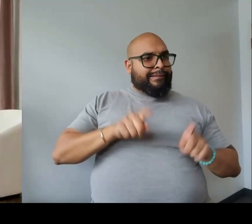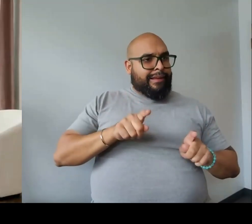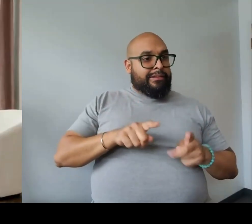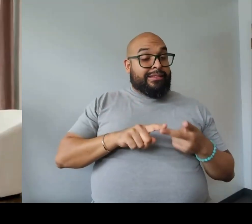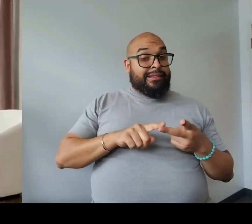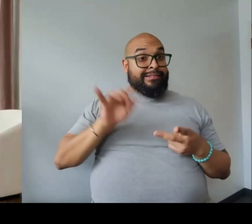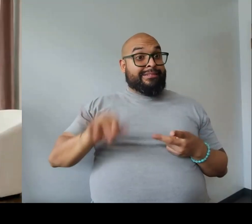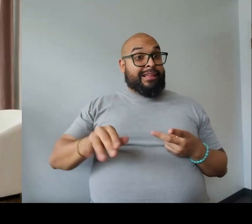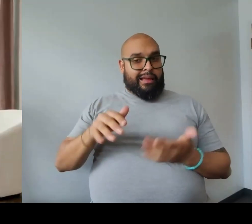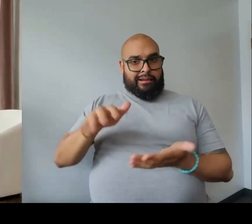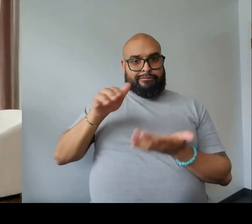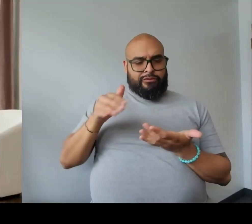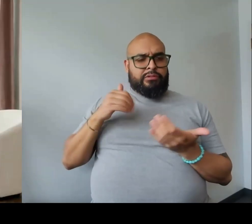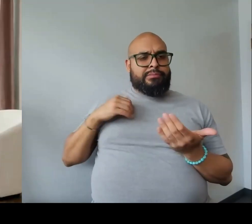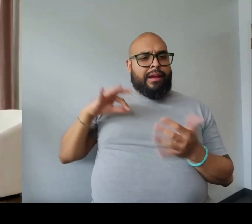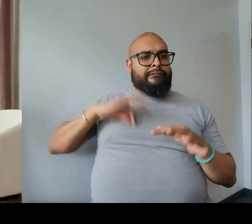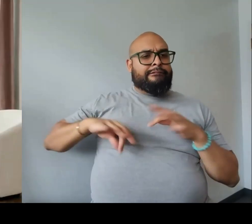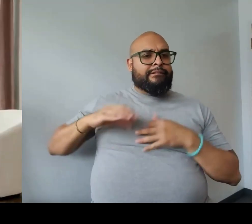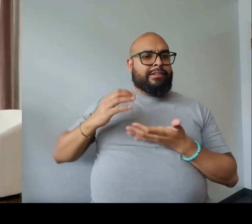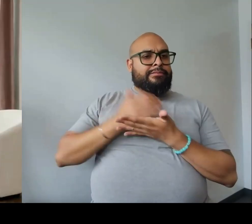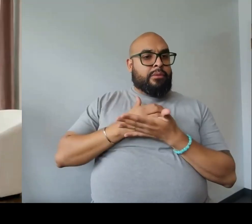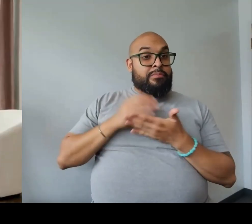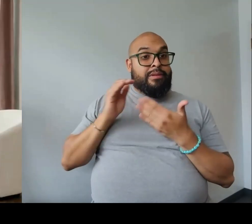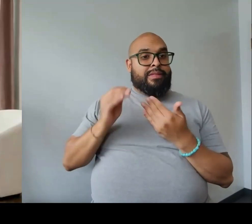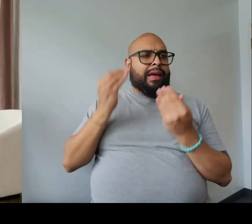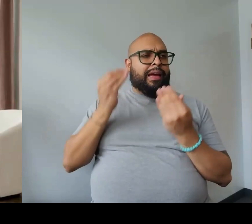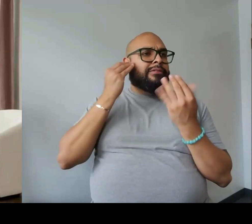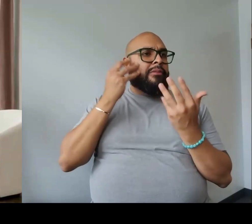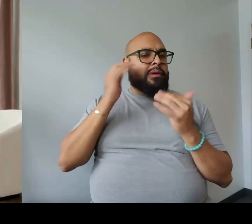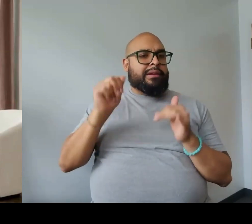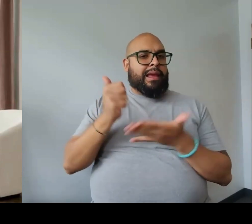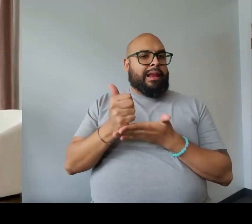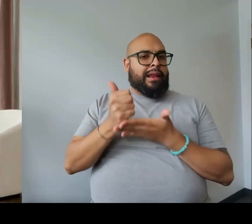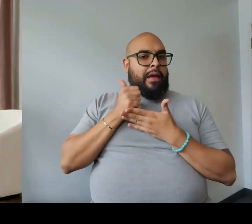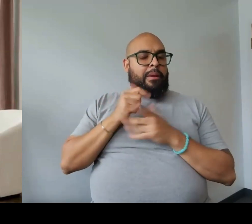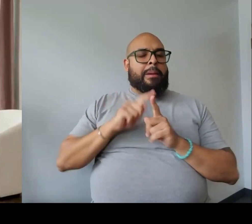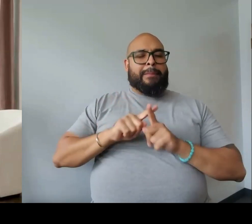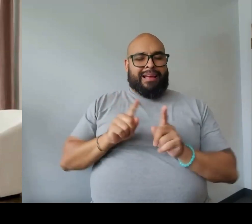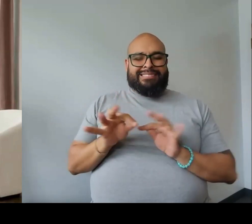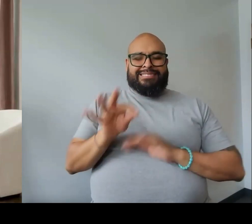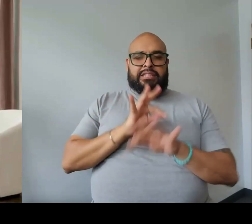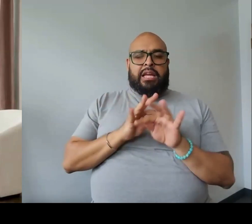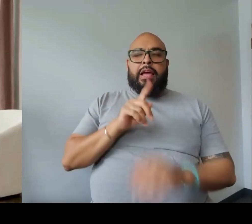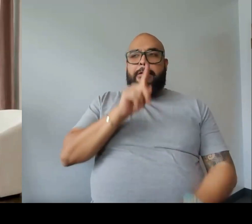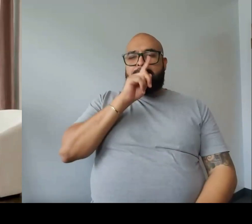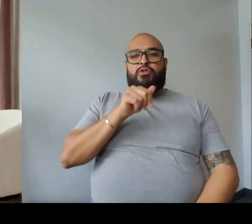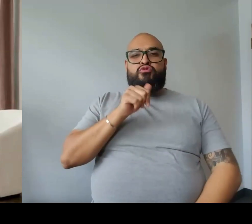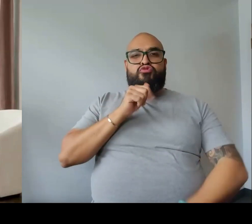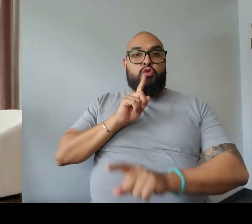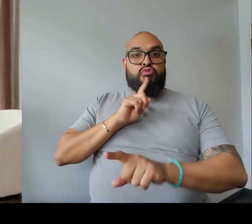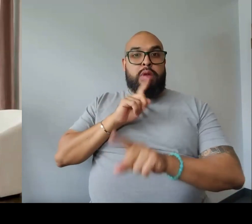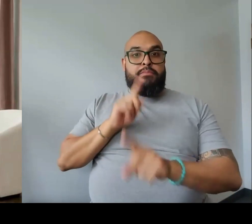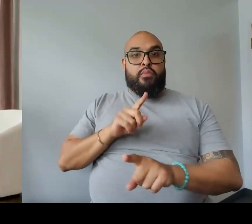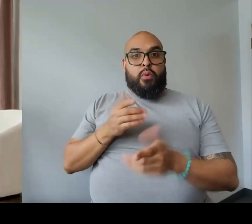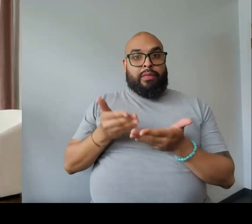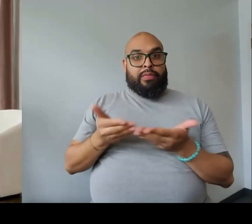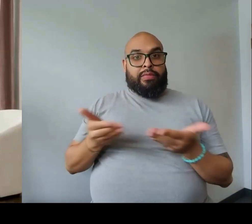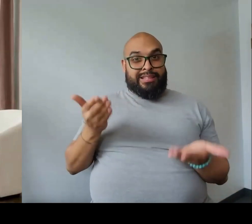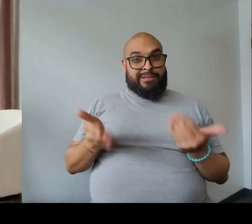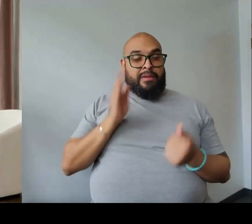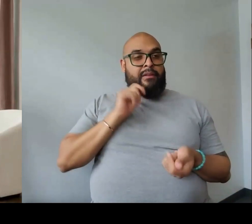And that anecdotal information really can be instructive, but let's not report things that might alter the picture of a kiddo.